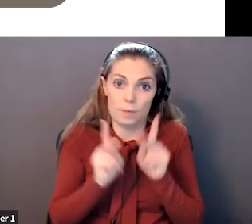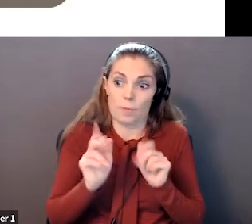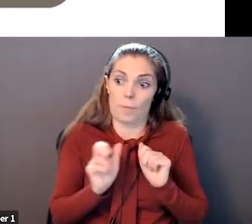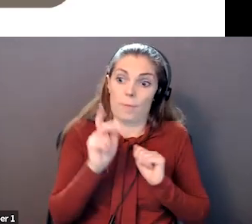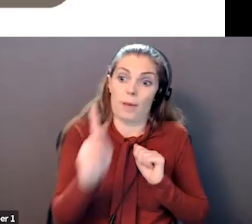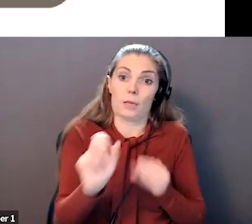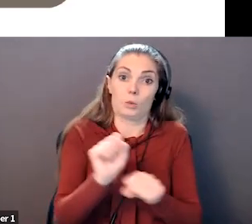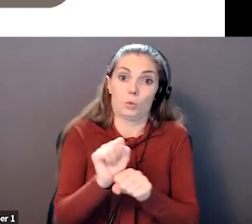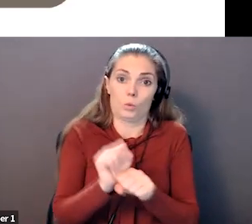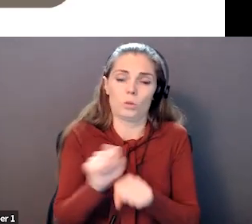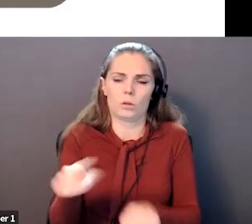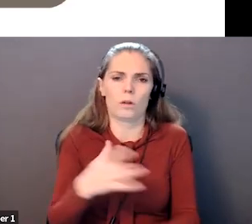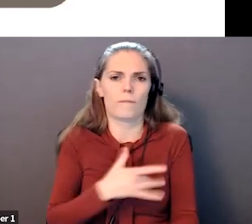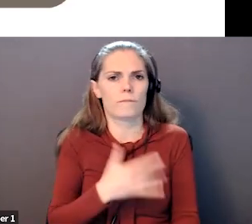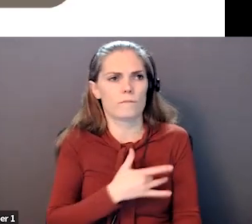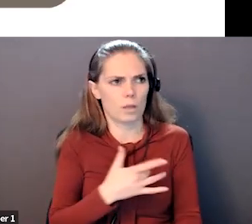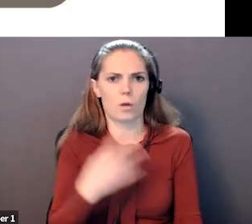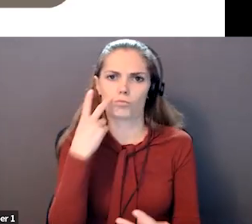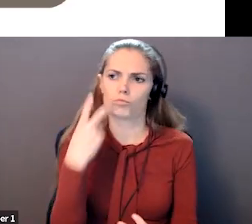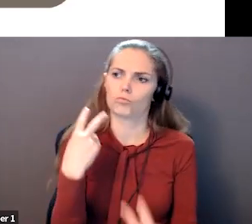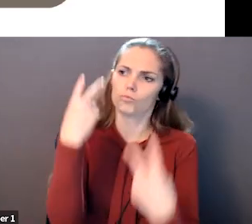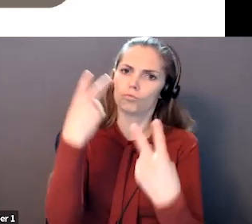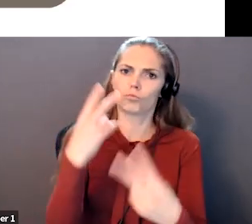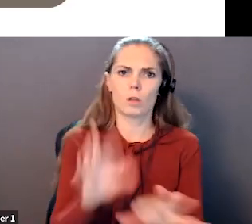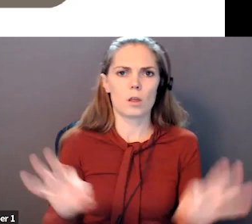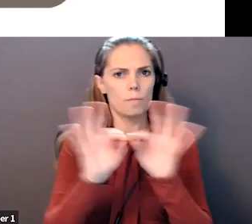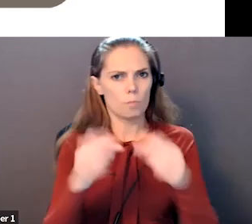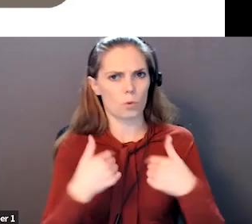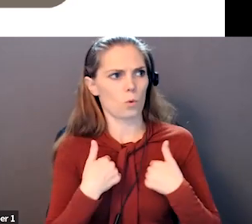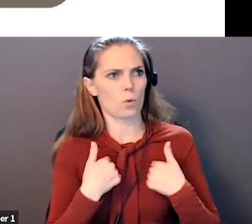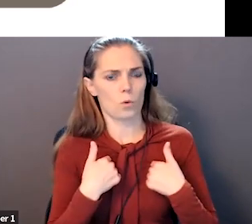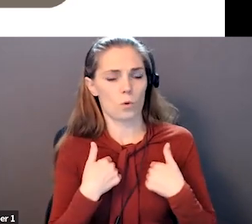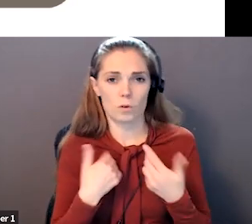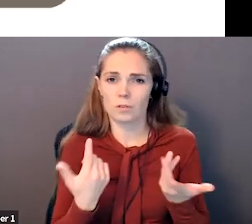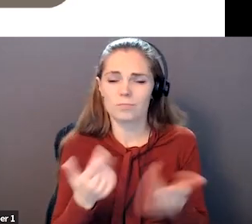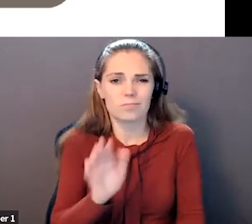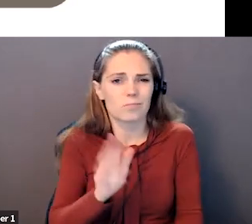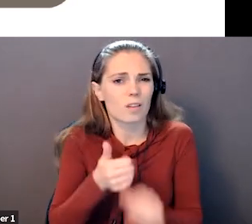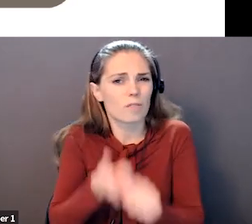in whatever way they can because sometimes that might only be three hours a day and maybe that is